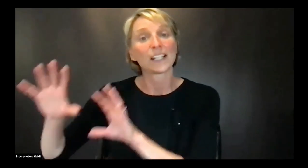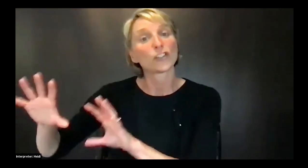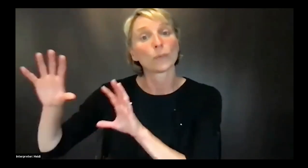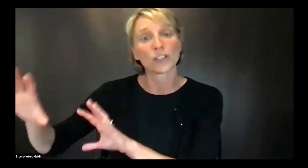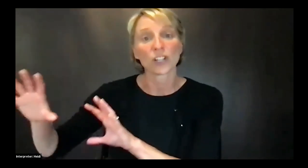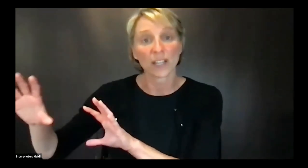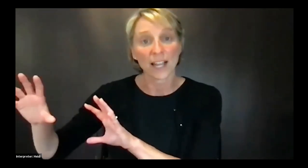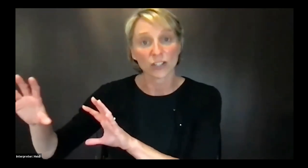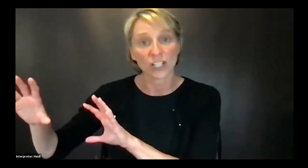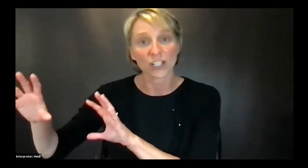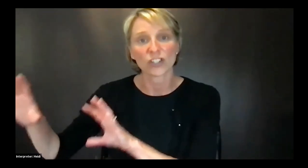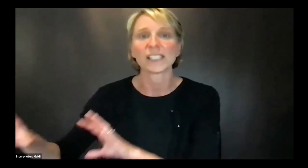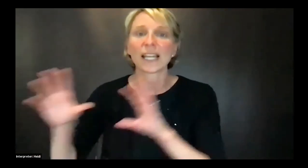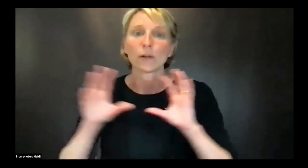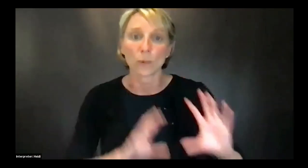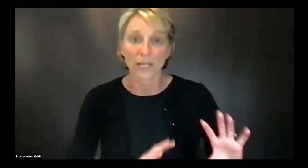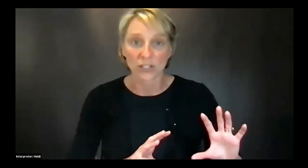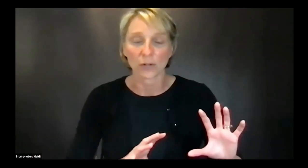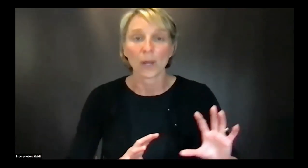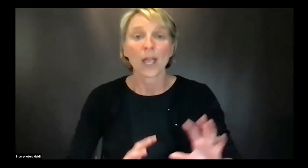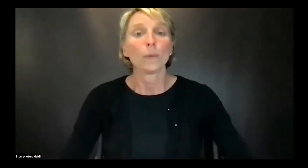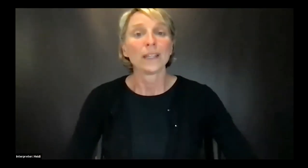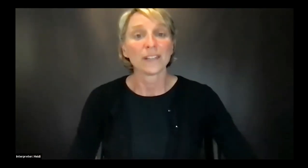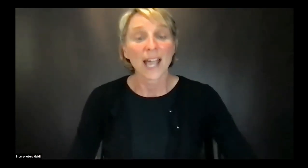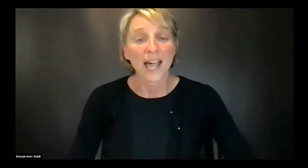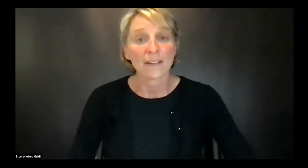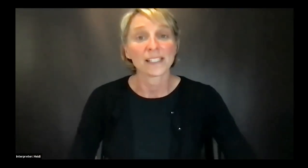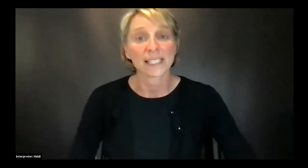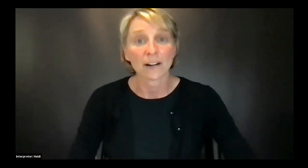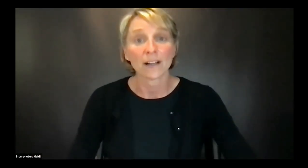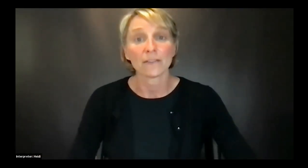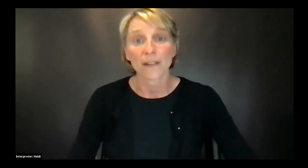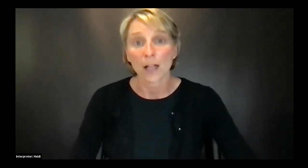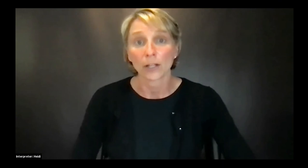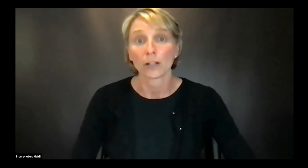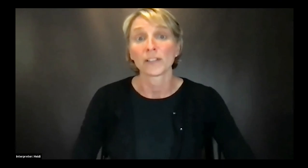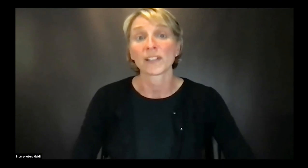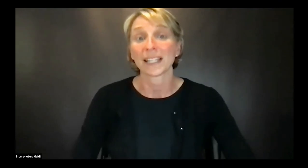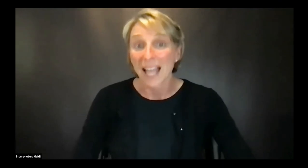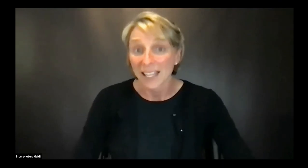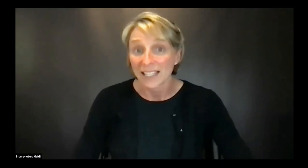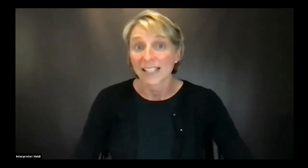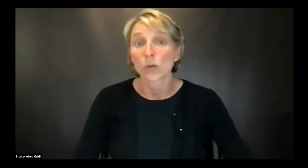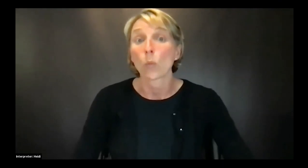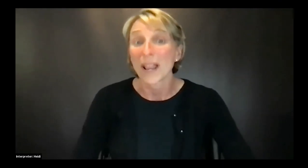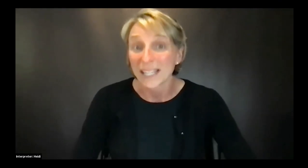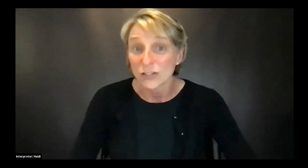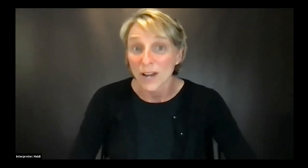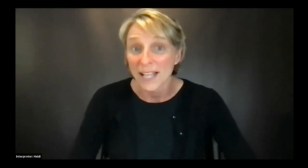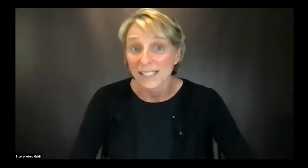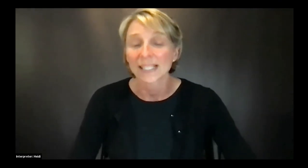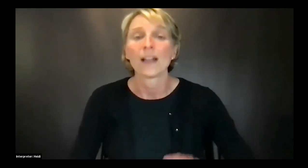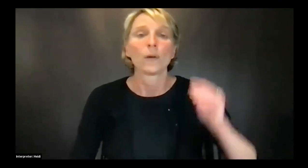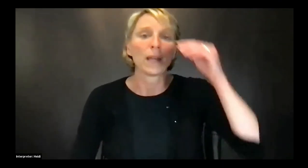a rich collection just like we do. We even have Sarah Fowlers Gallaudet's wedding dress. We have